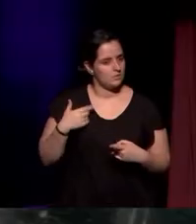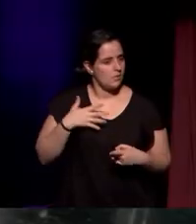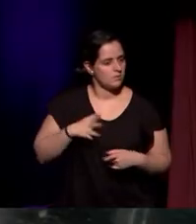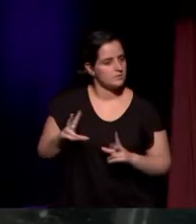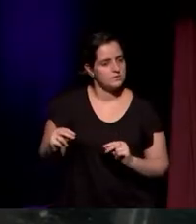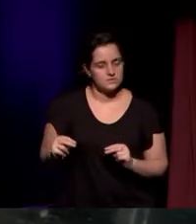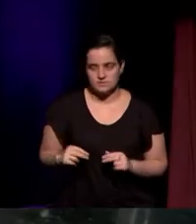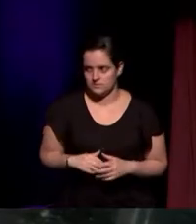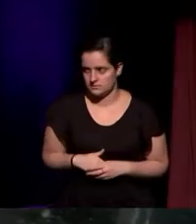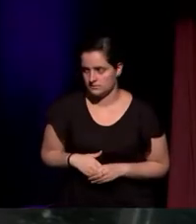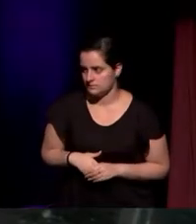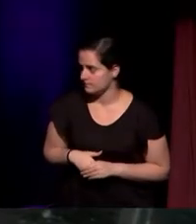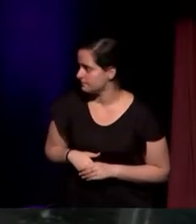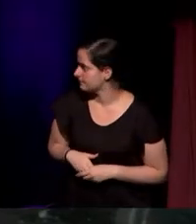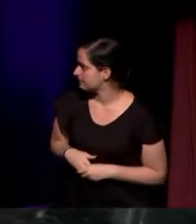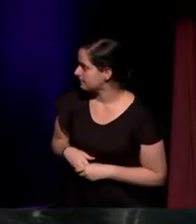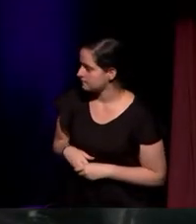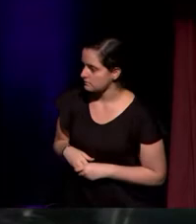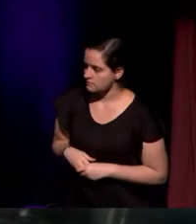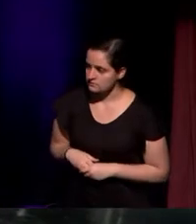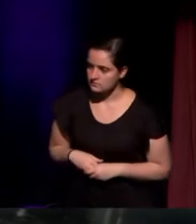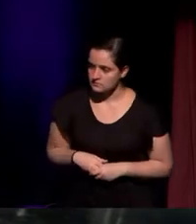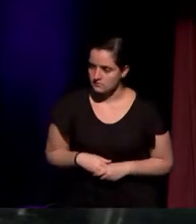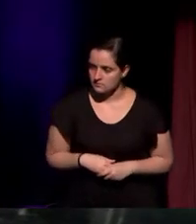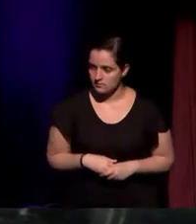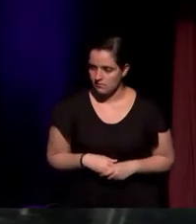Now I go, I have to organize here.